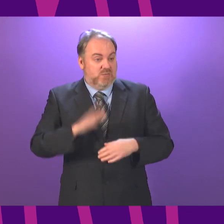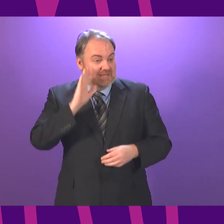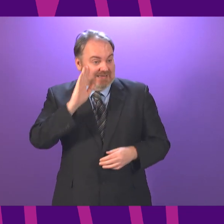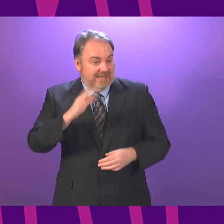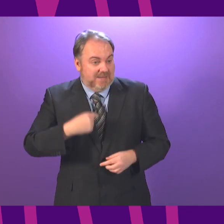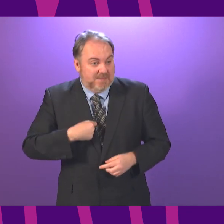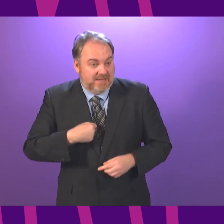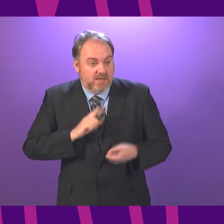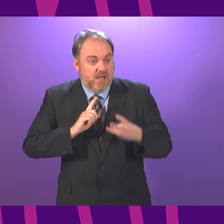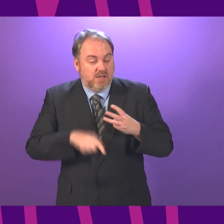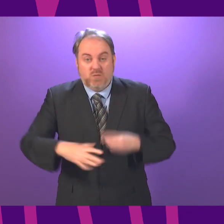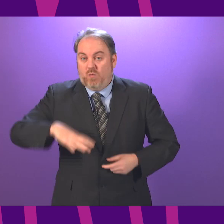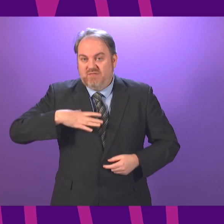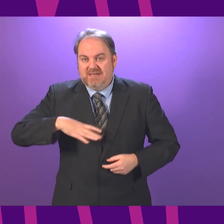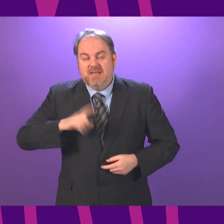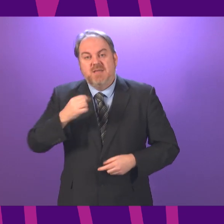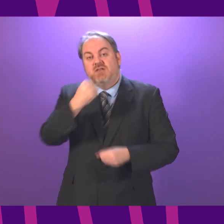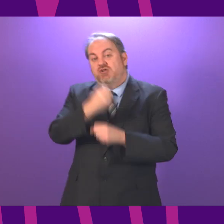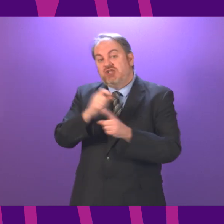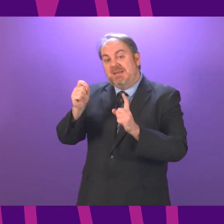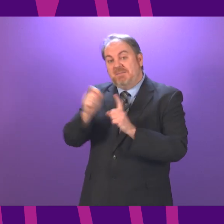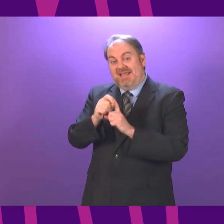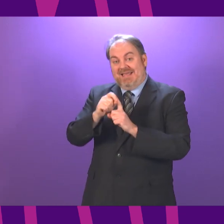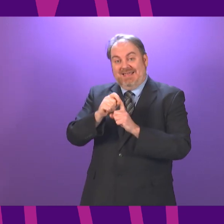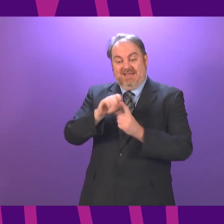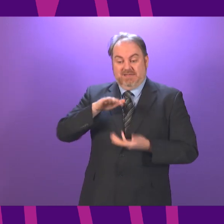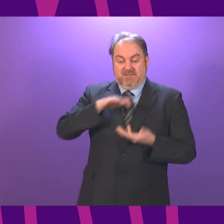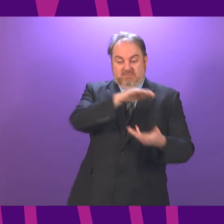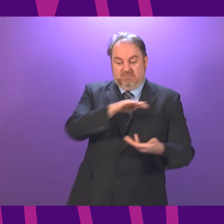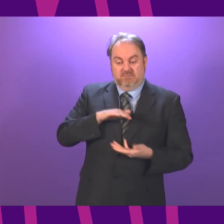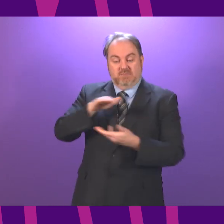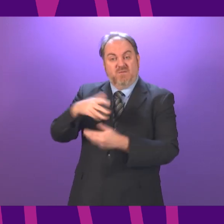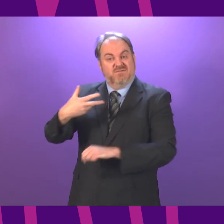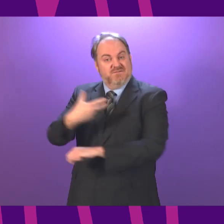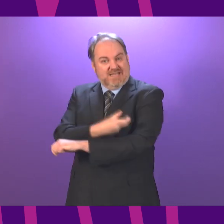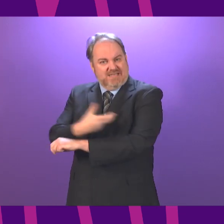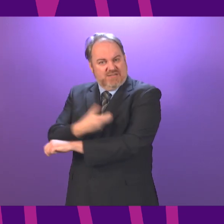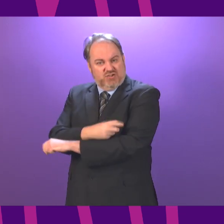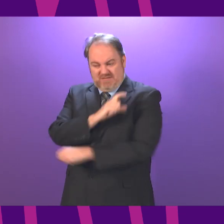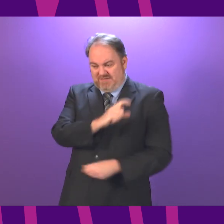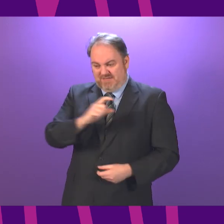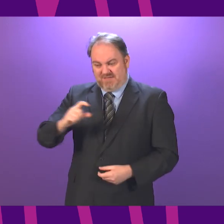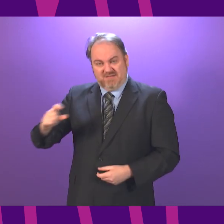not hear me the first time. I have set out the supply constraints that we have had so far in